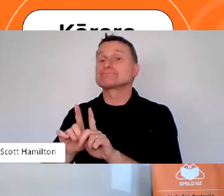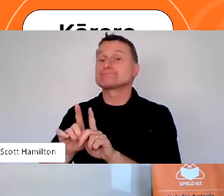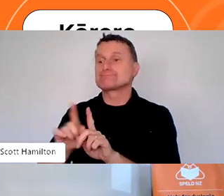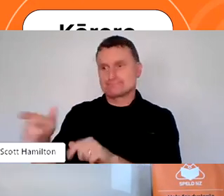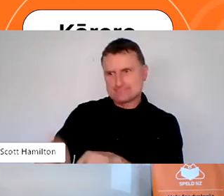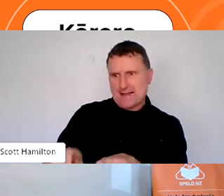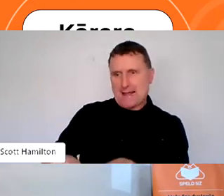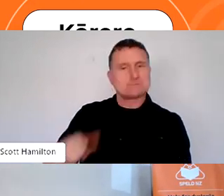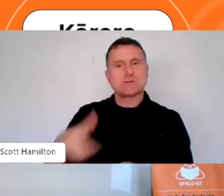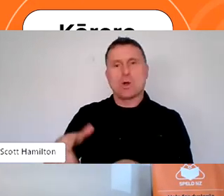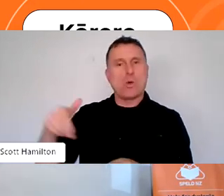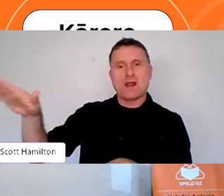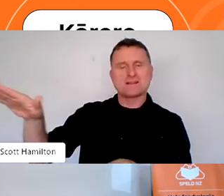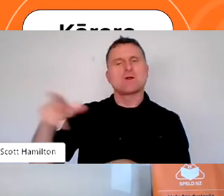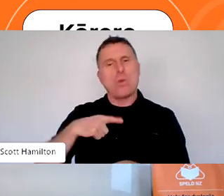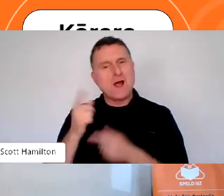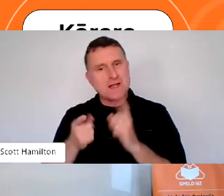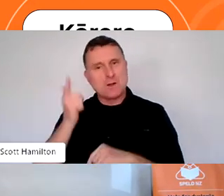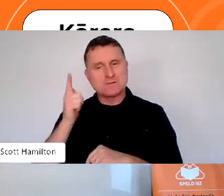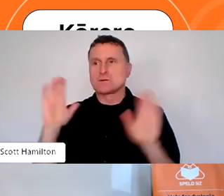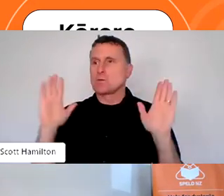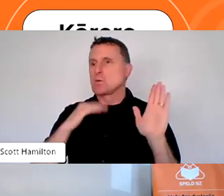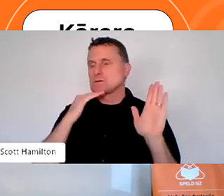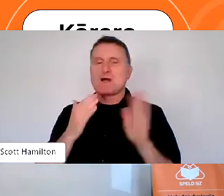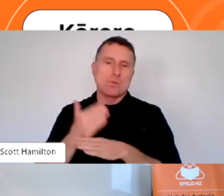thing, is teachers get burnt out and leave the profession. We're